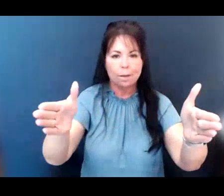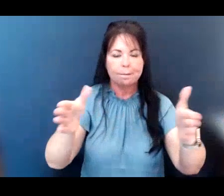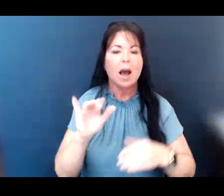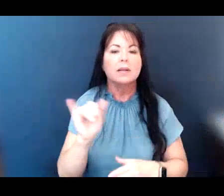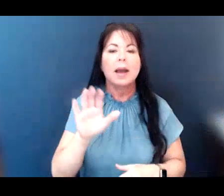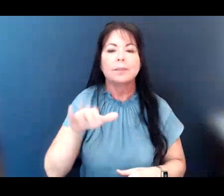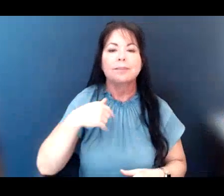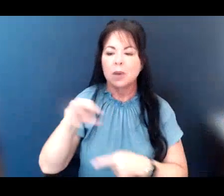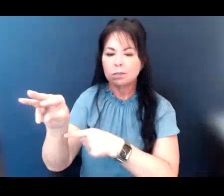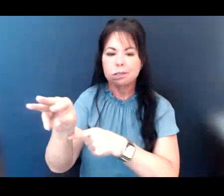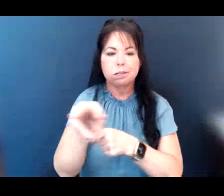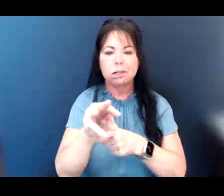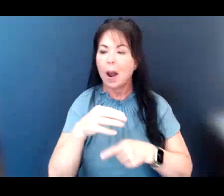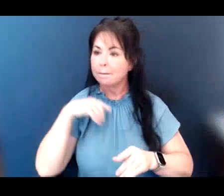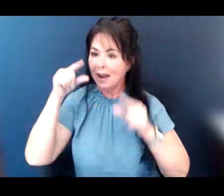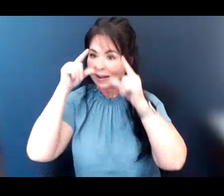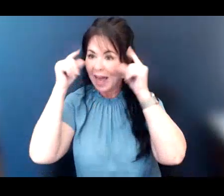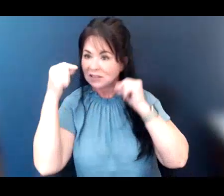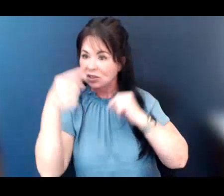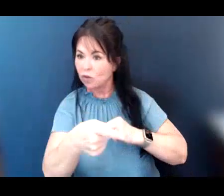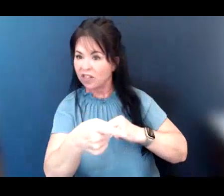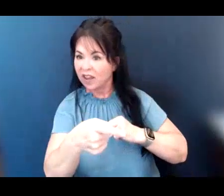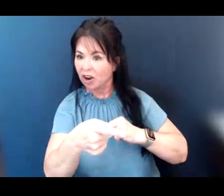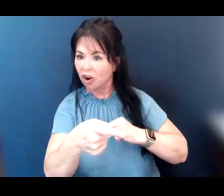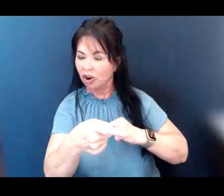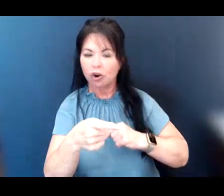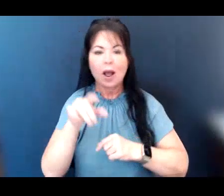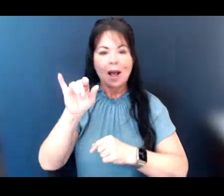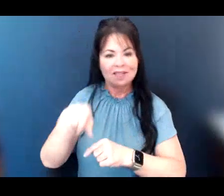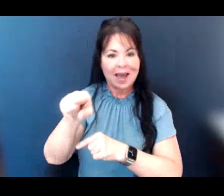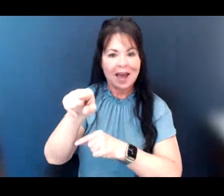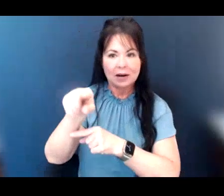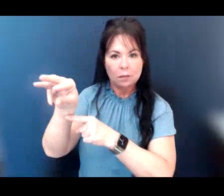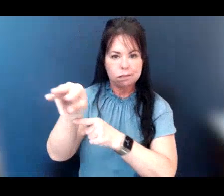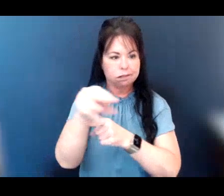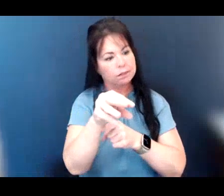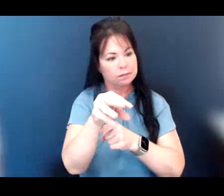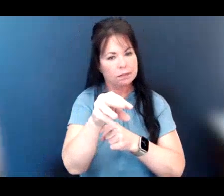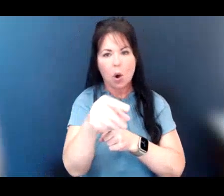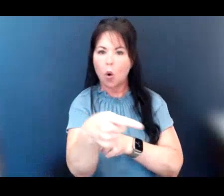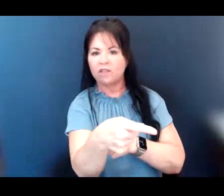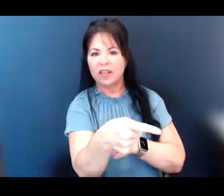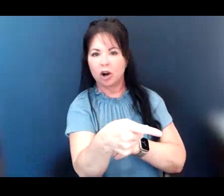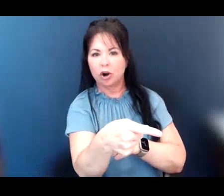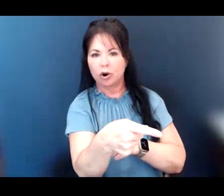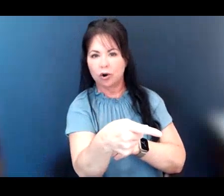And it was like a big desk with a bunch of stuff on it. And the interface was able to say, oh, they're over here, and then help that person locate their glasses.